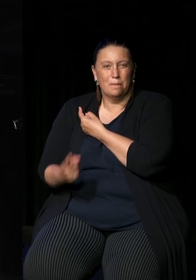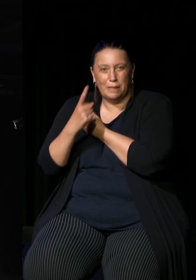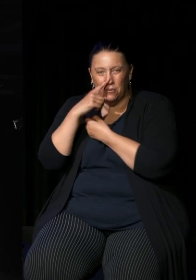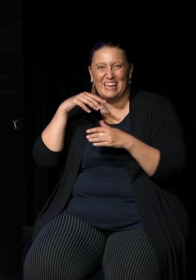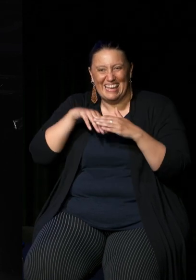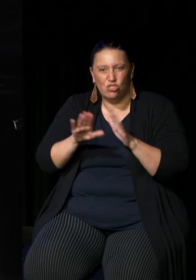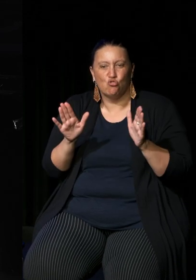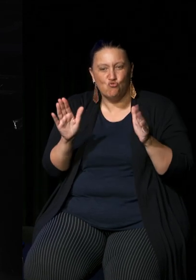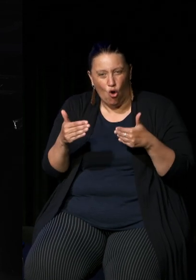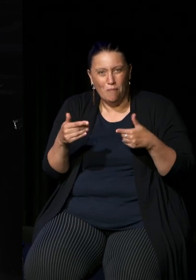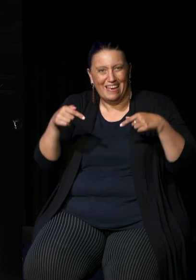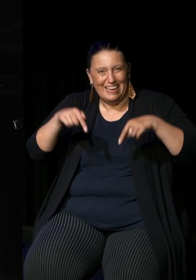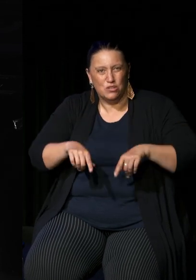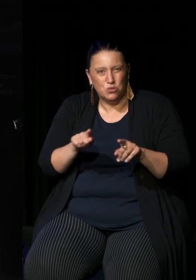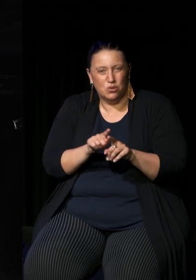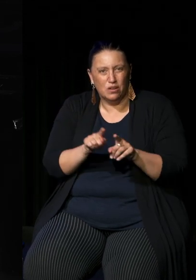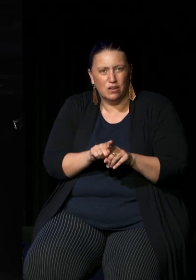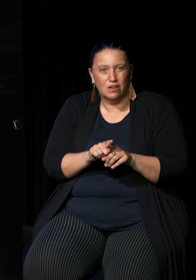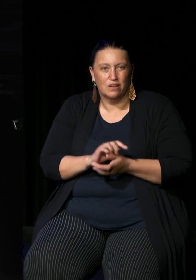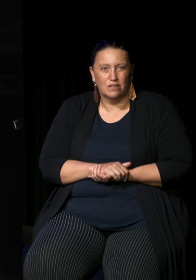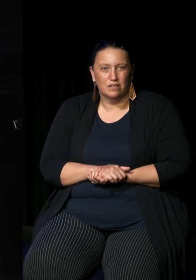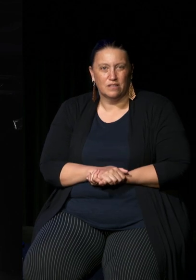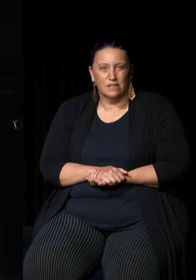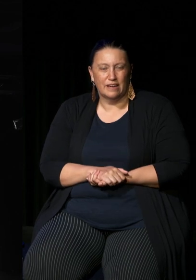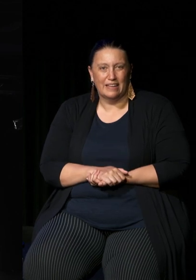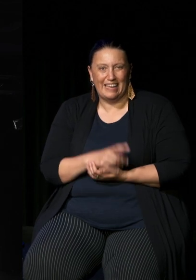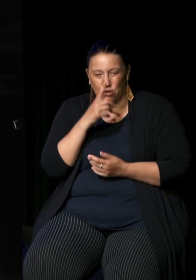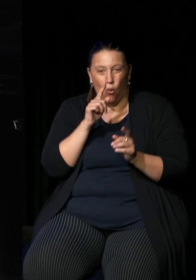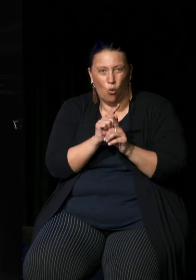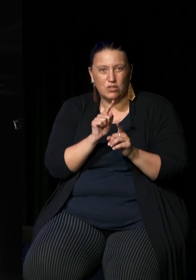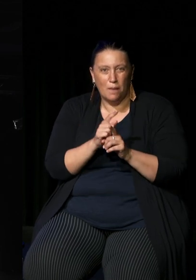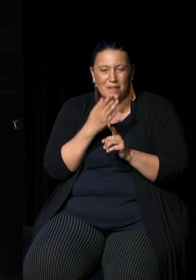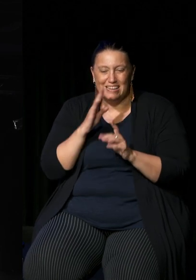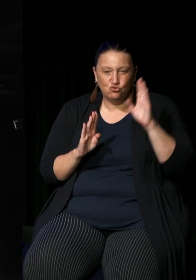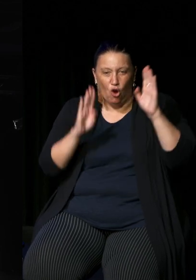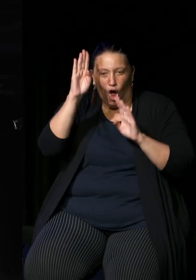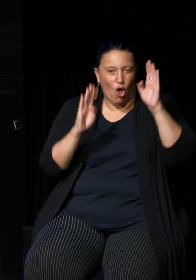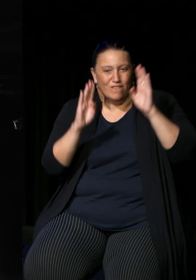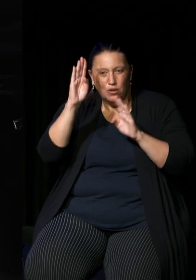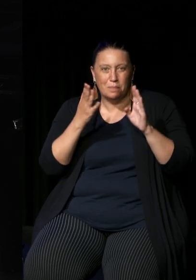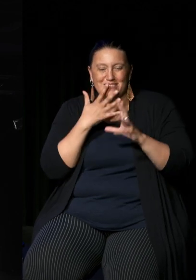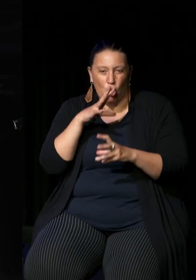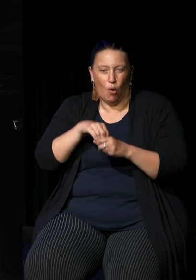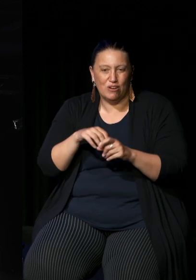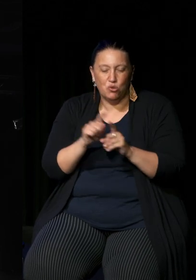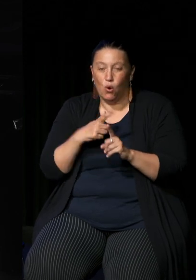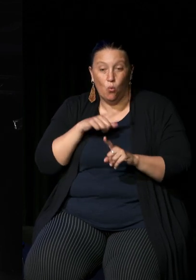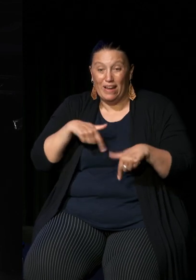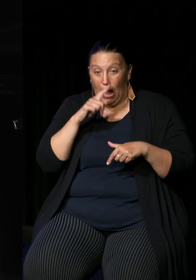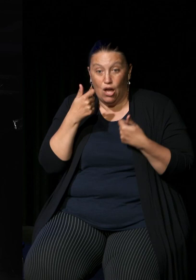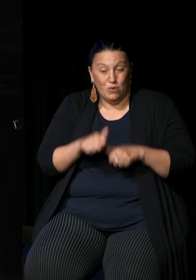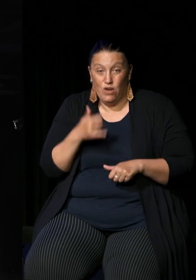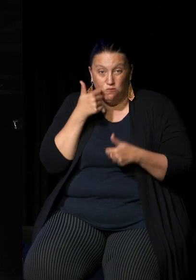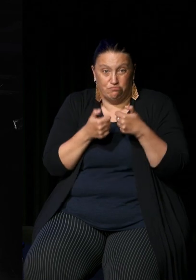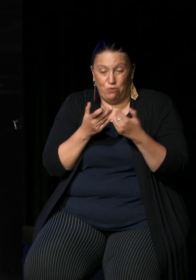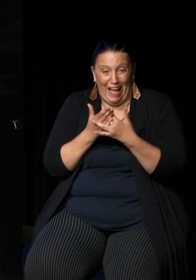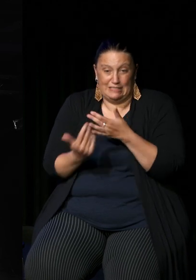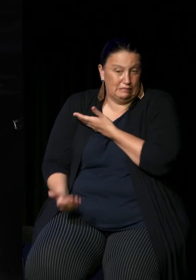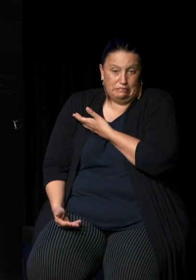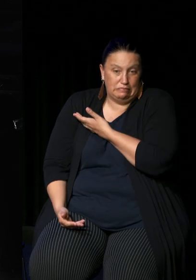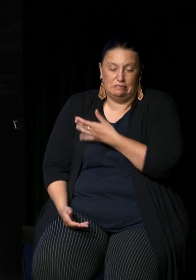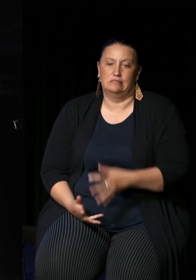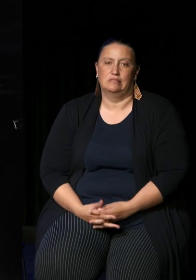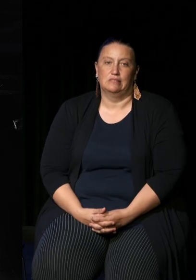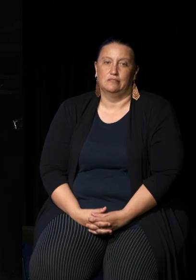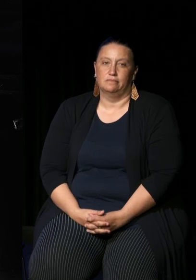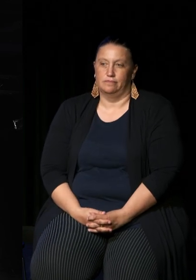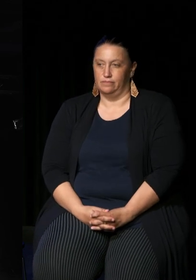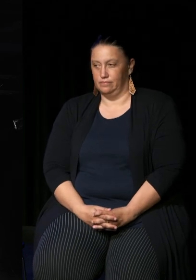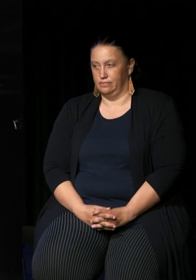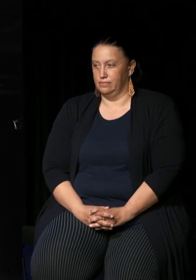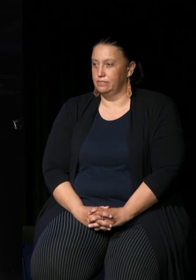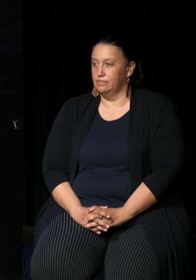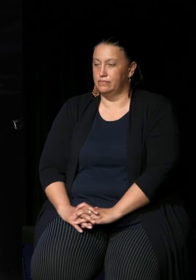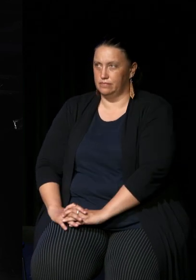no worries at all all right um let's let's go with what we've got here voting for number one